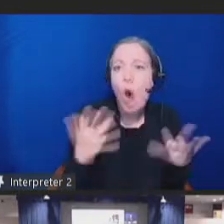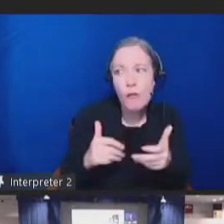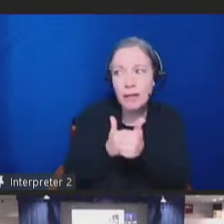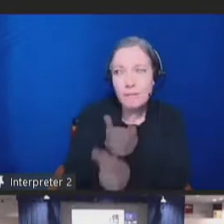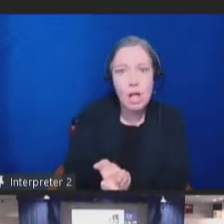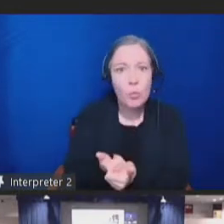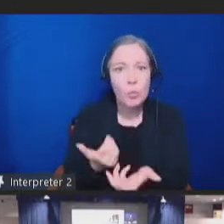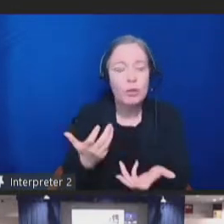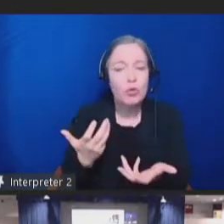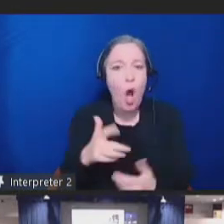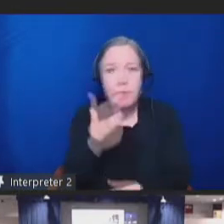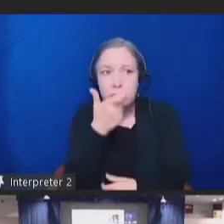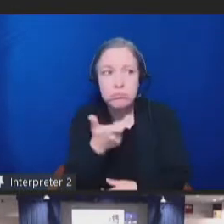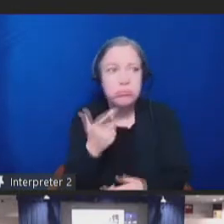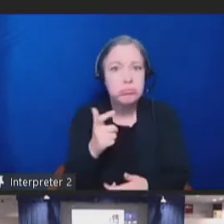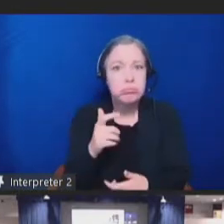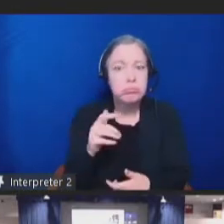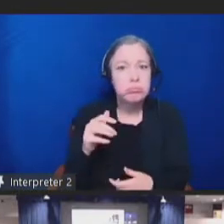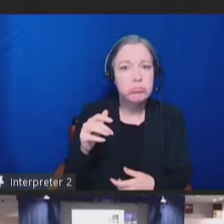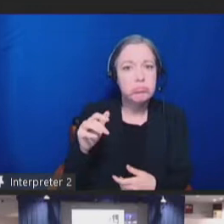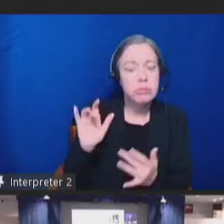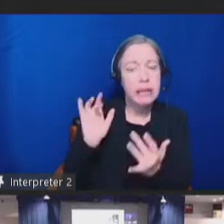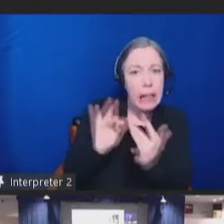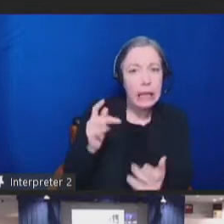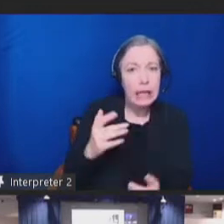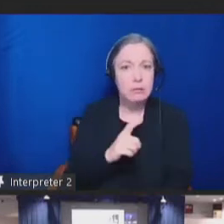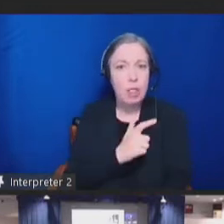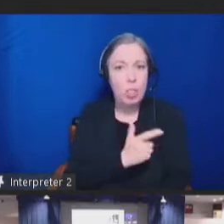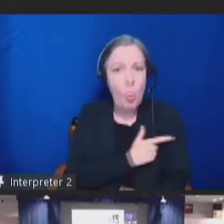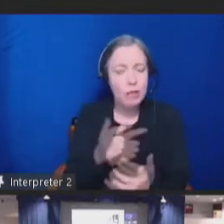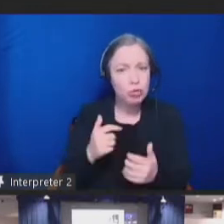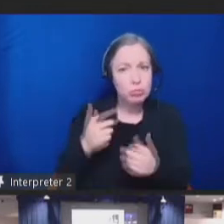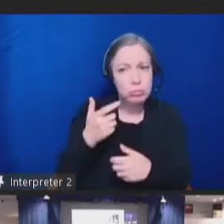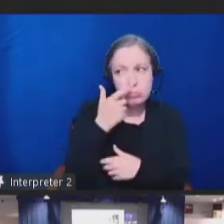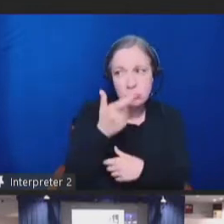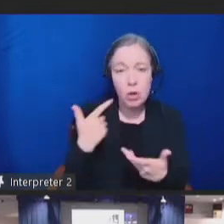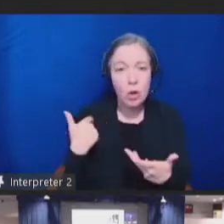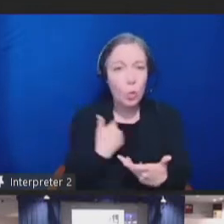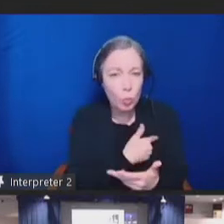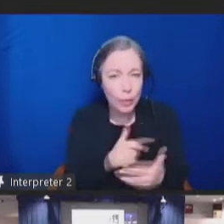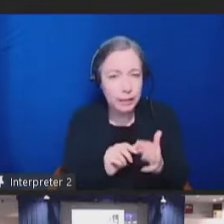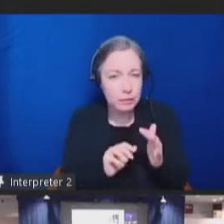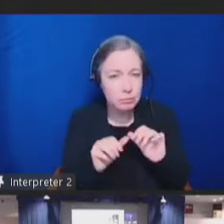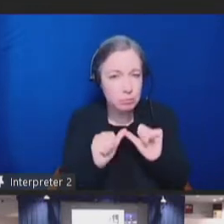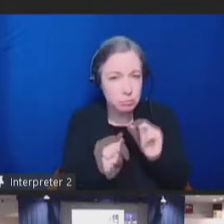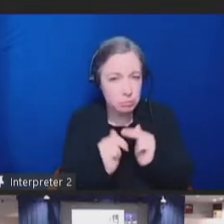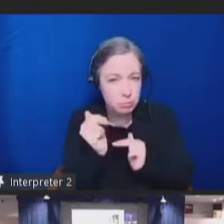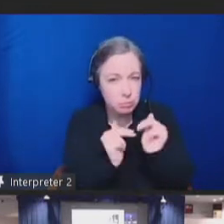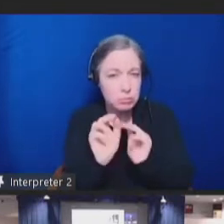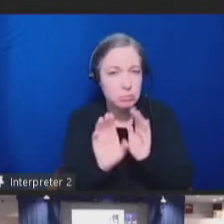We get to build on shared values, not only between the messaging effort and the influencer,